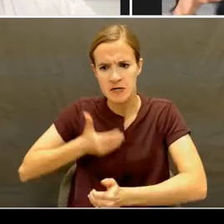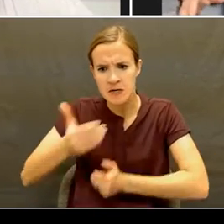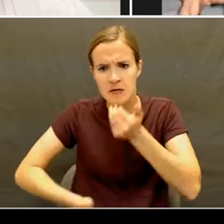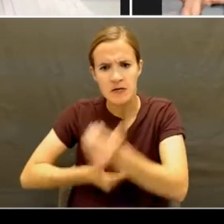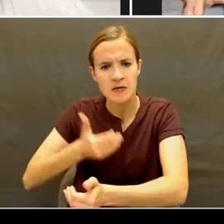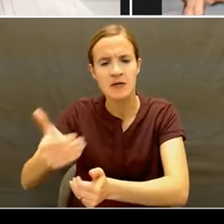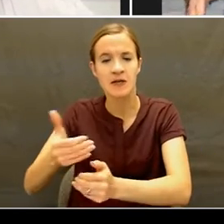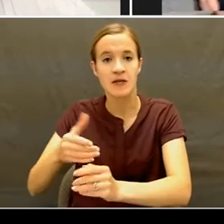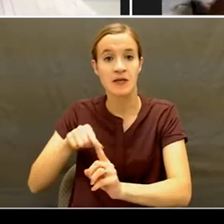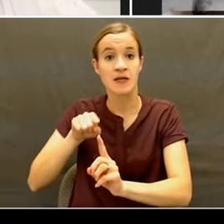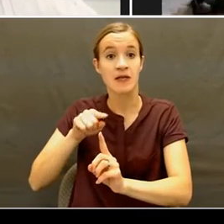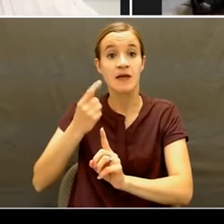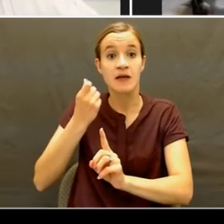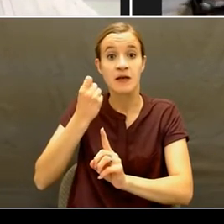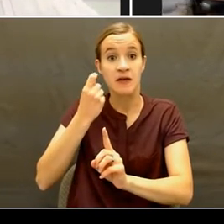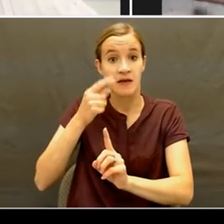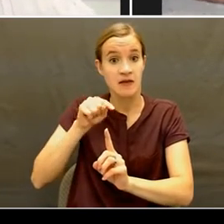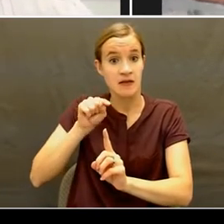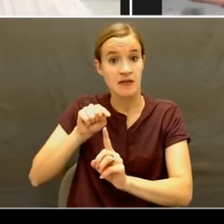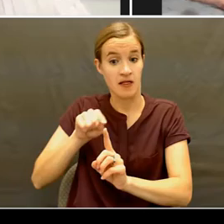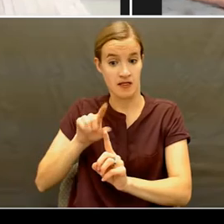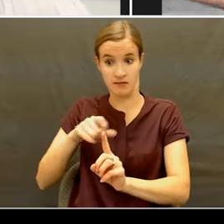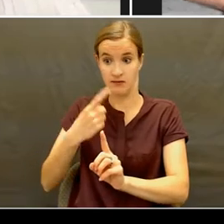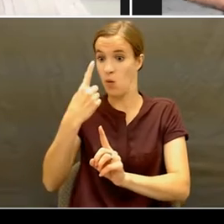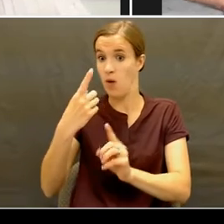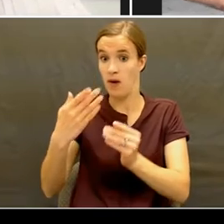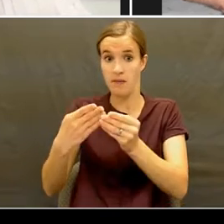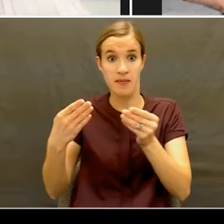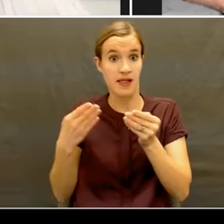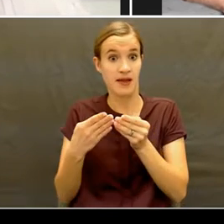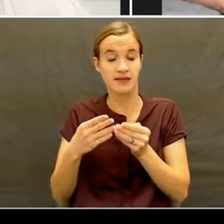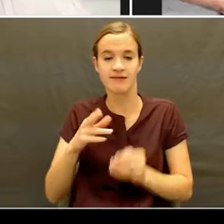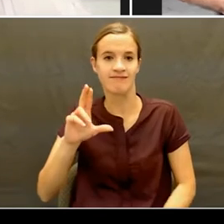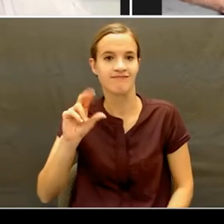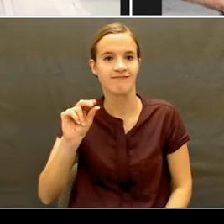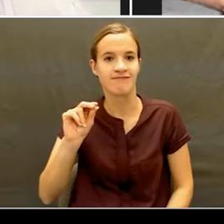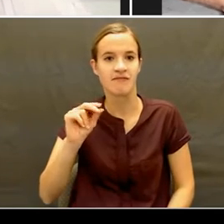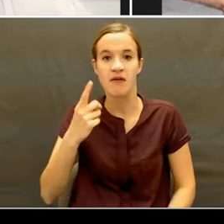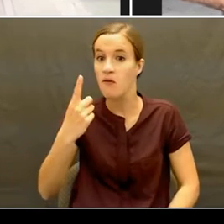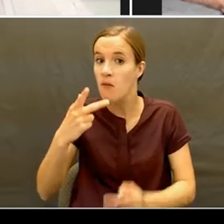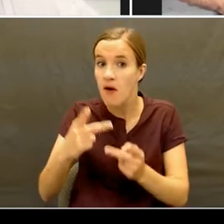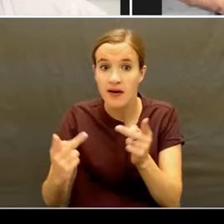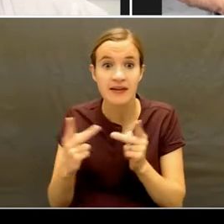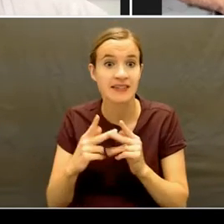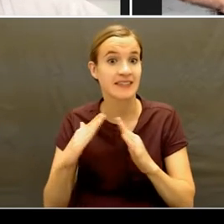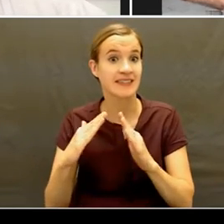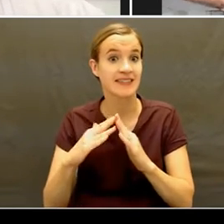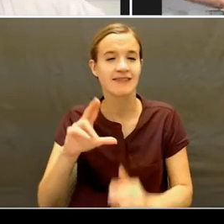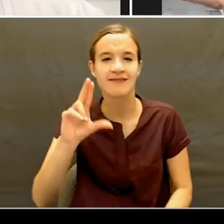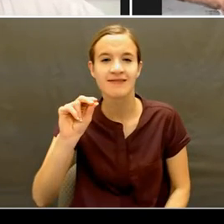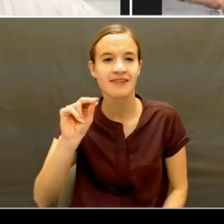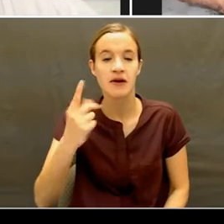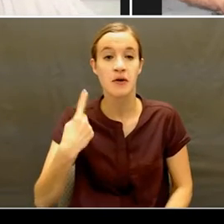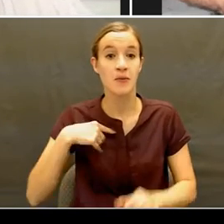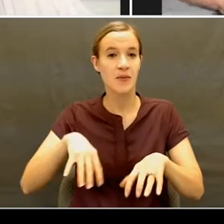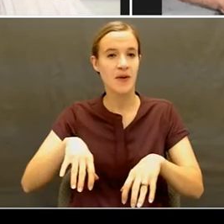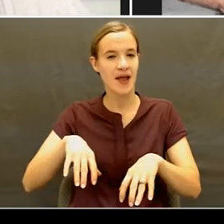that was actually a national day of protests throughout the US. There were eight major cities